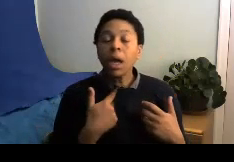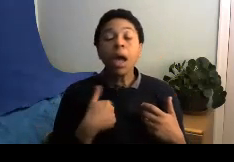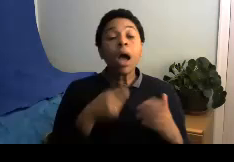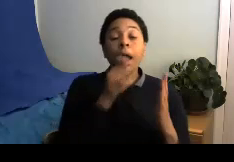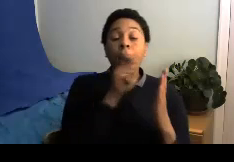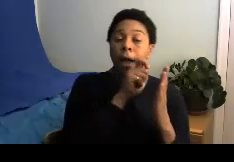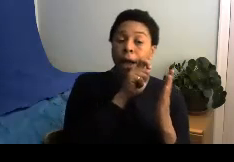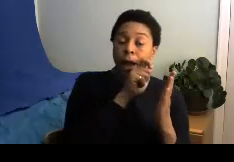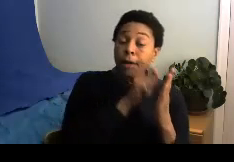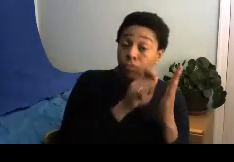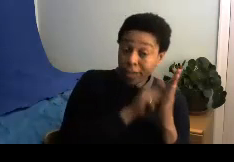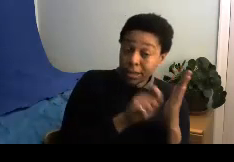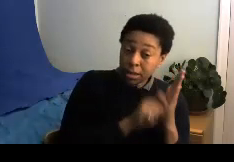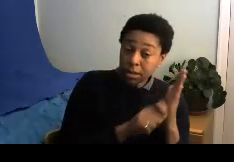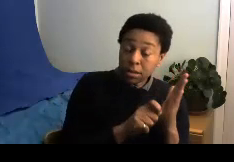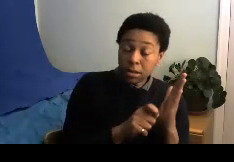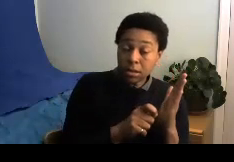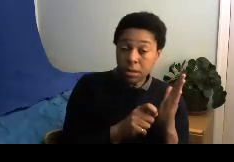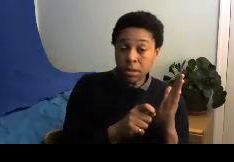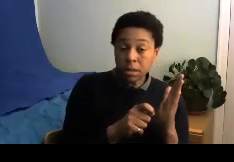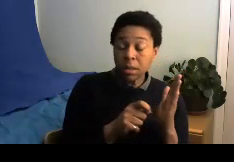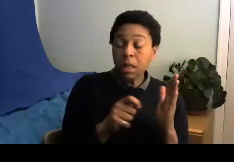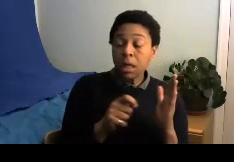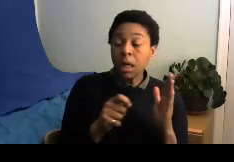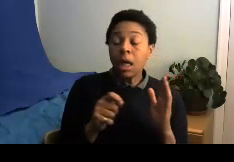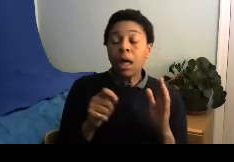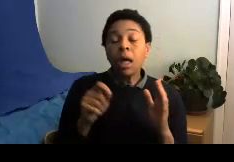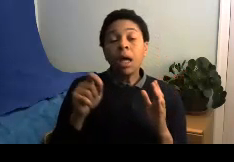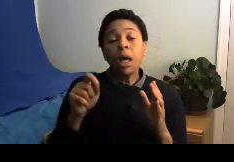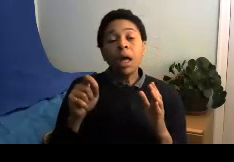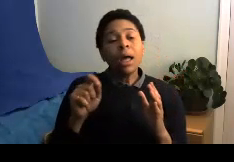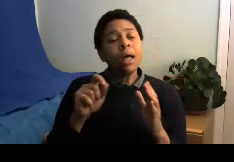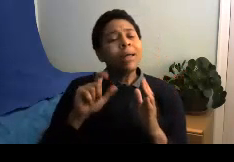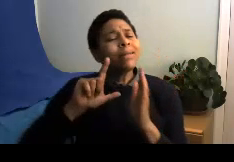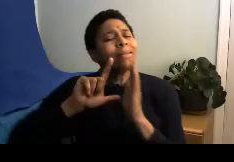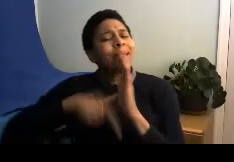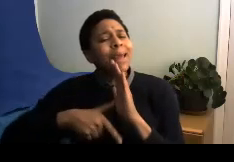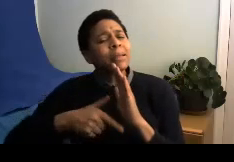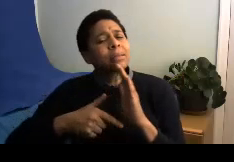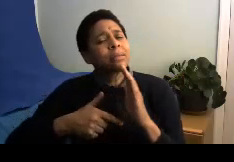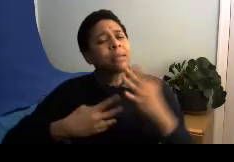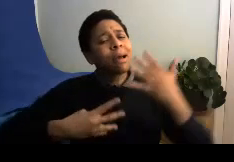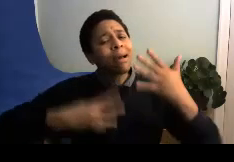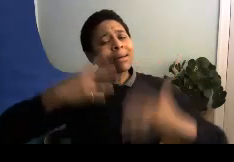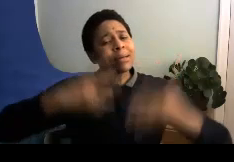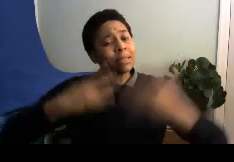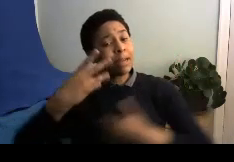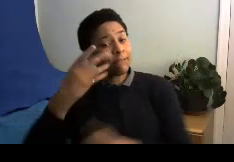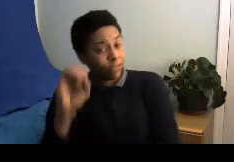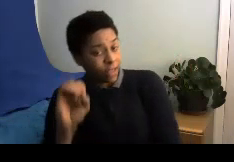Milk, I've written about the late 1950s and the late 90s,